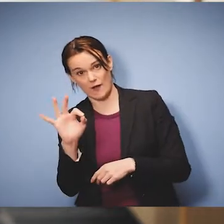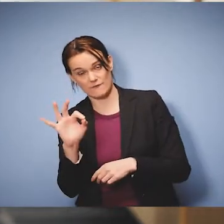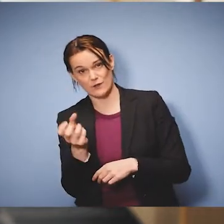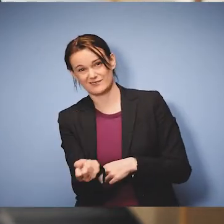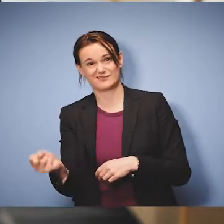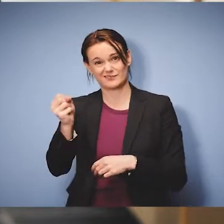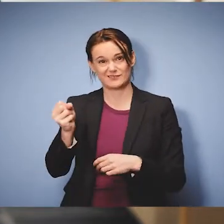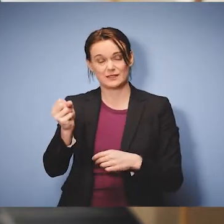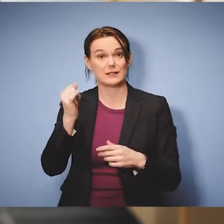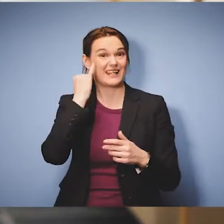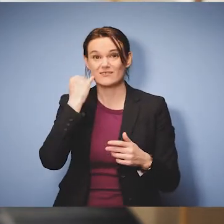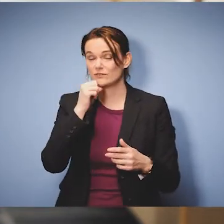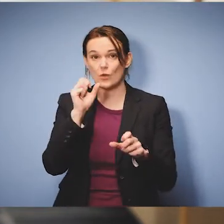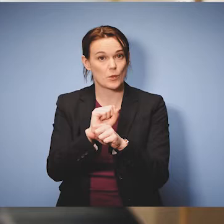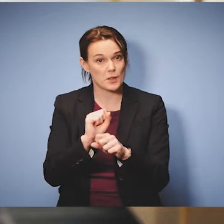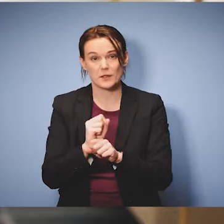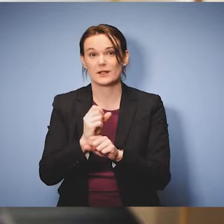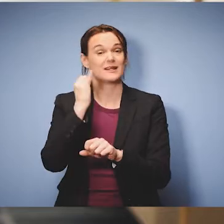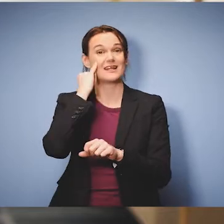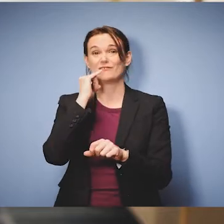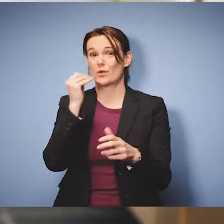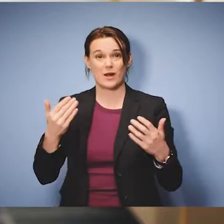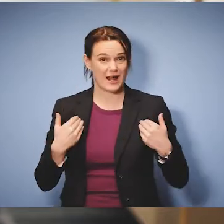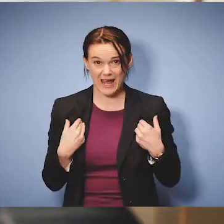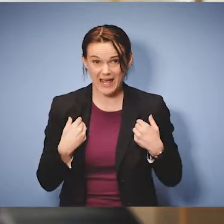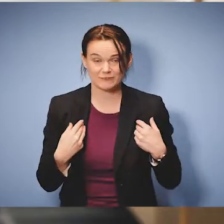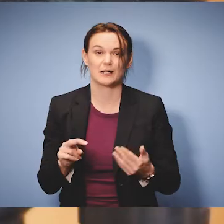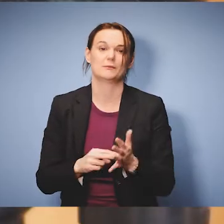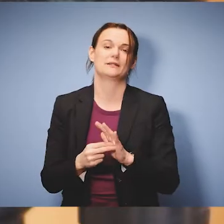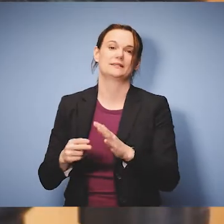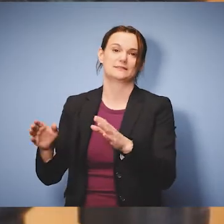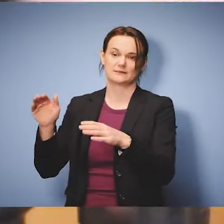If there is no shutoff valves or they do not work, then you definitely have to call a professional. So the first thing we're gonna do